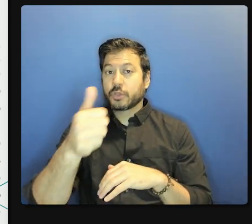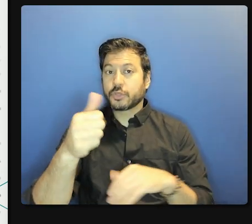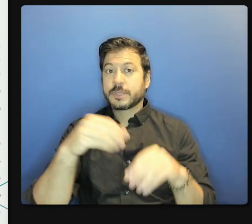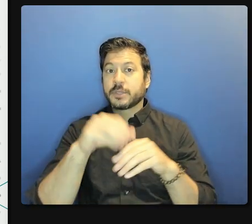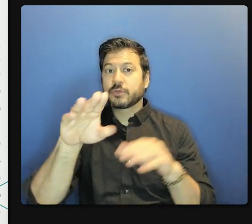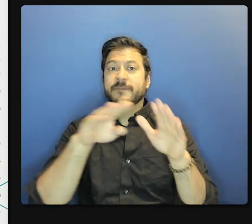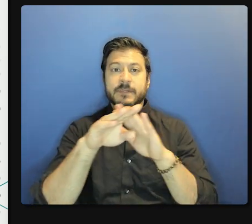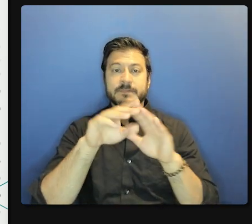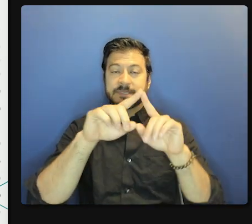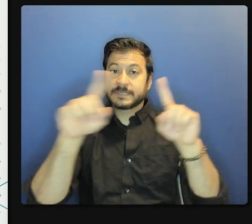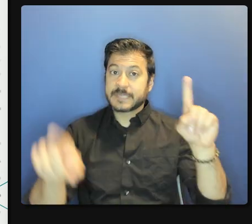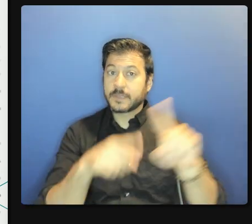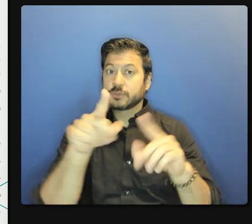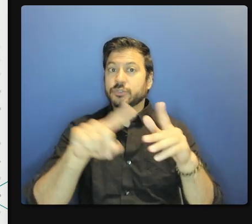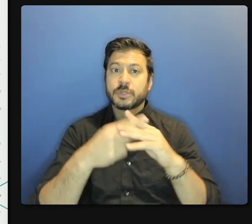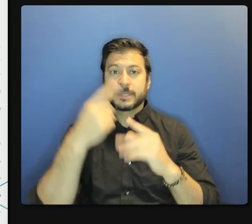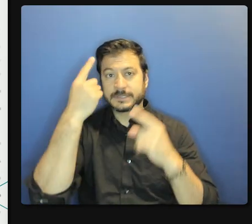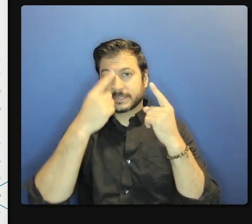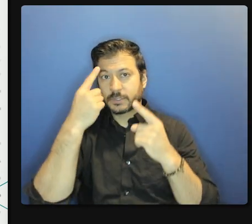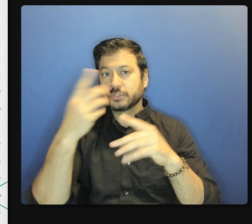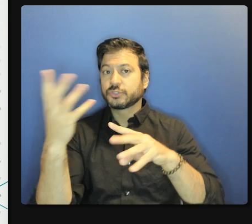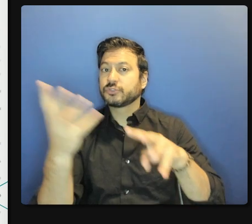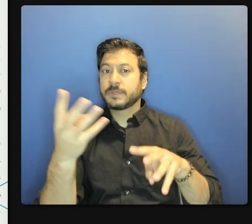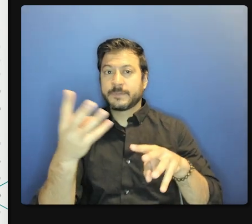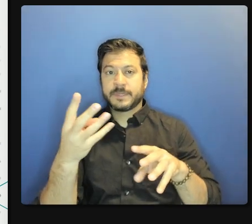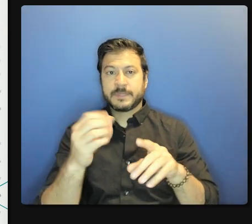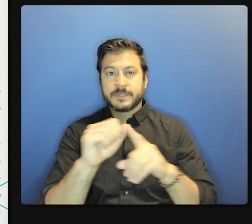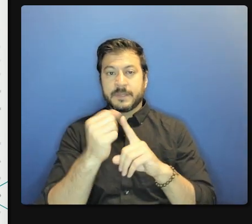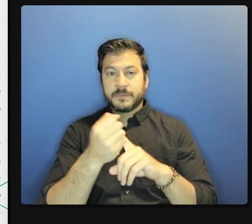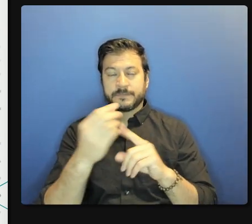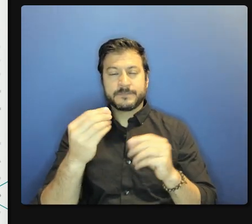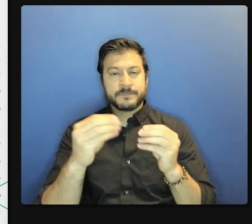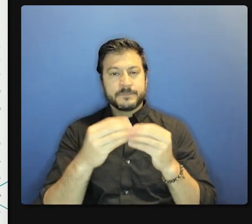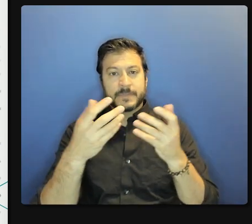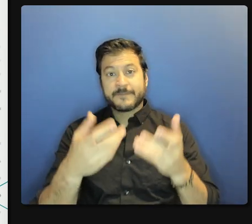The earlier in your development cycles you start considering streaming scenarios